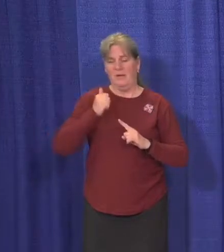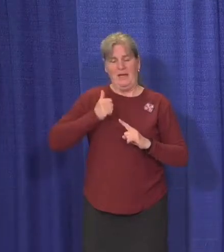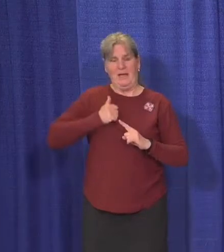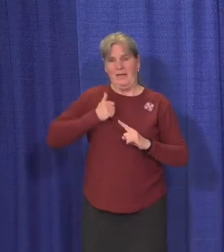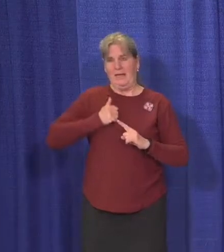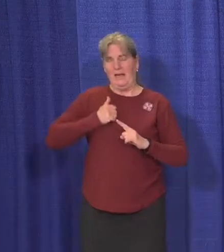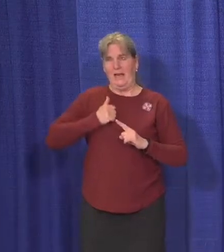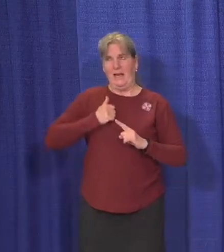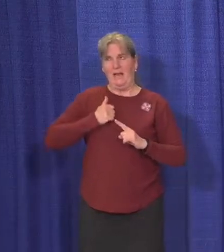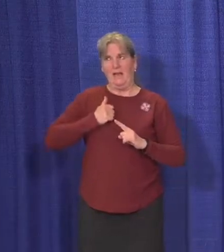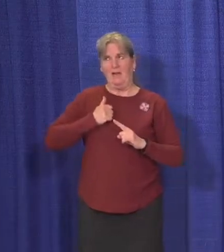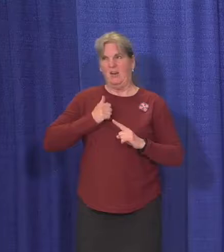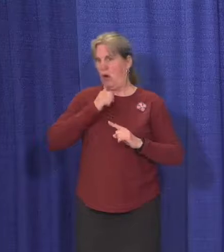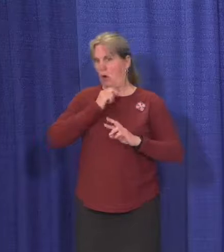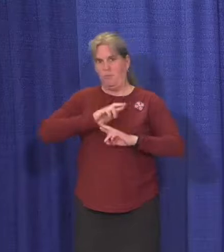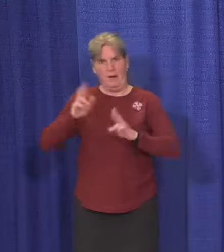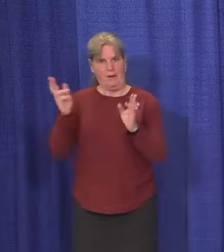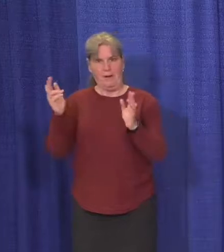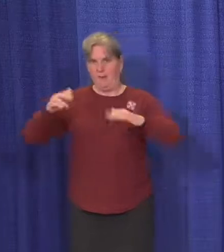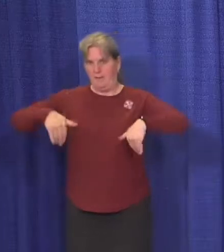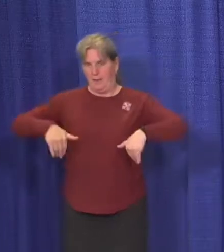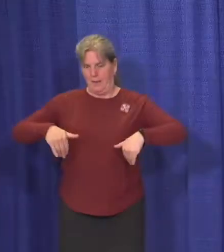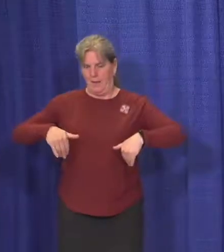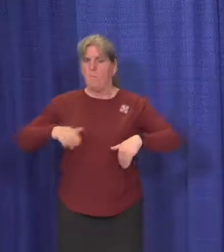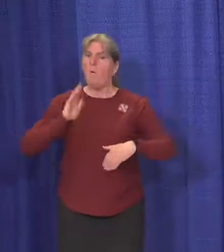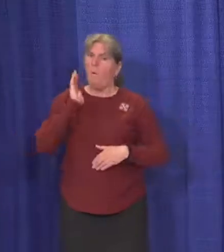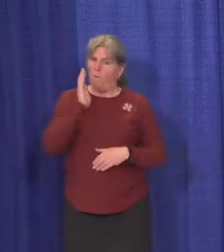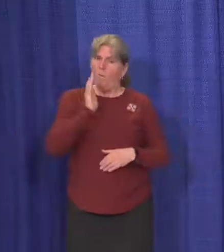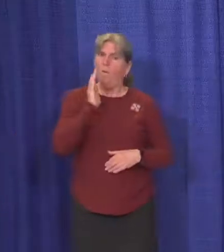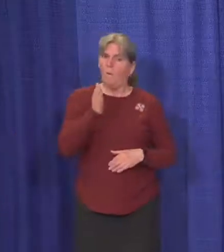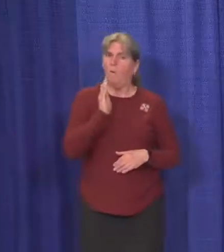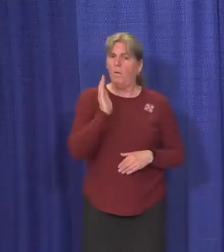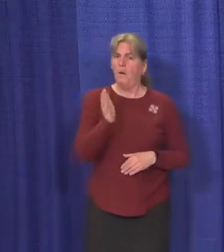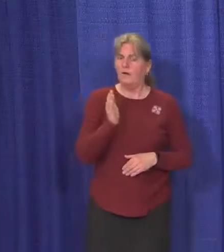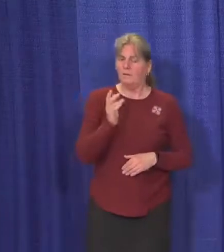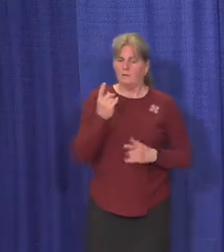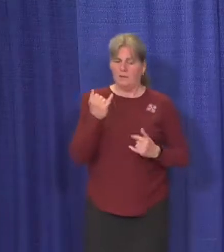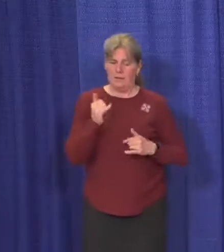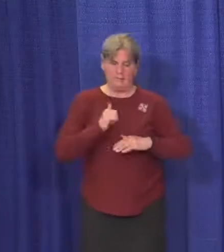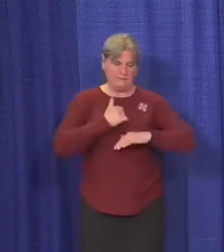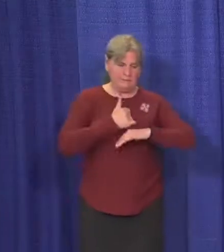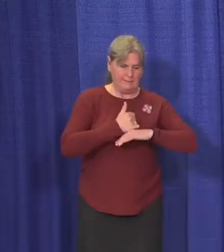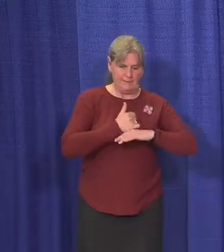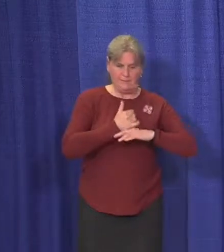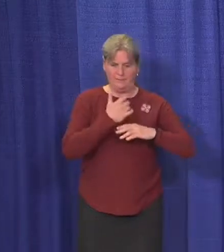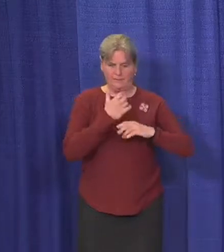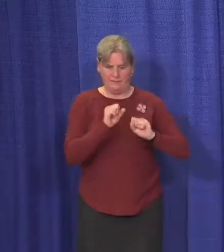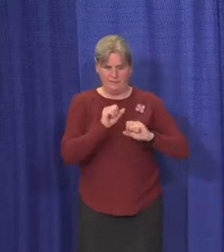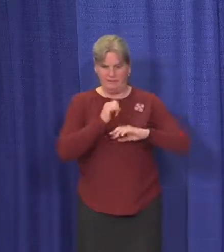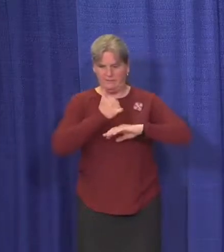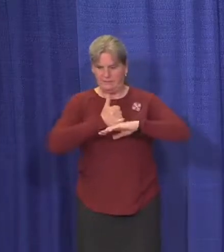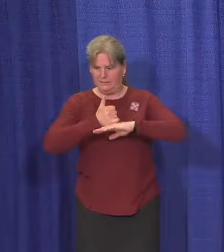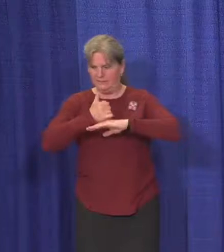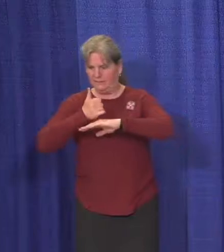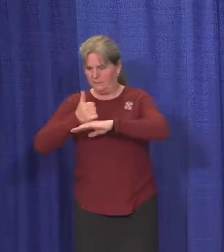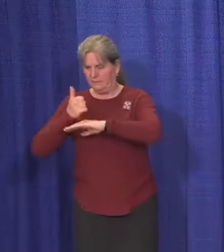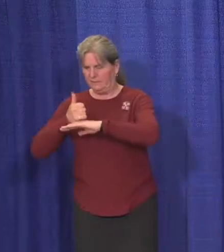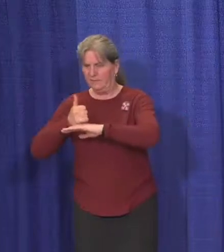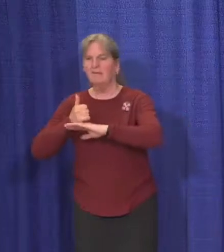moment. That's not the way Canada is positioned. We are gradually laying those